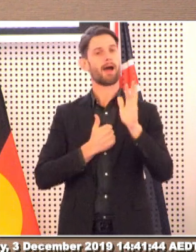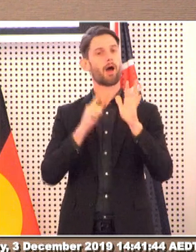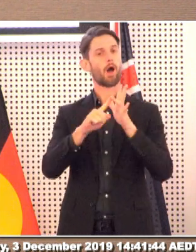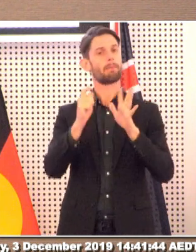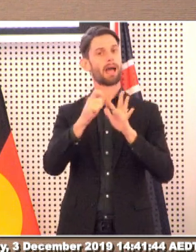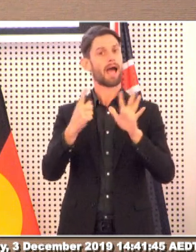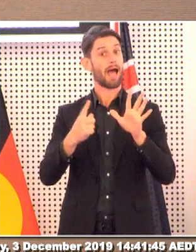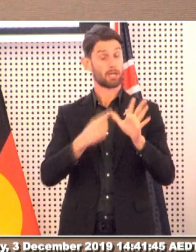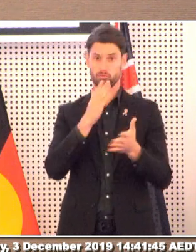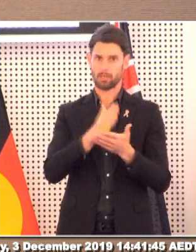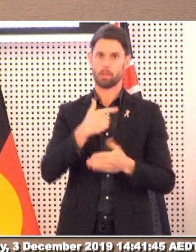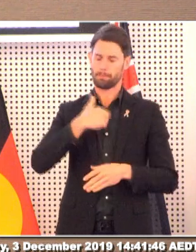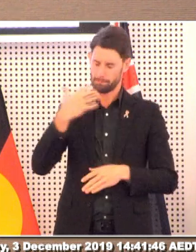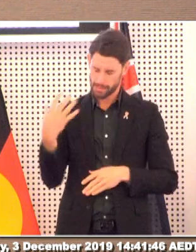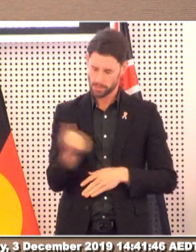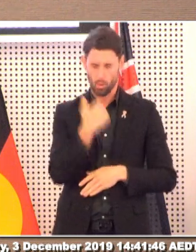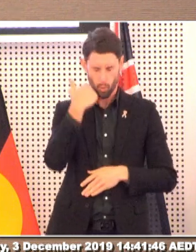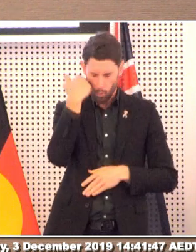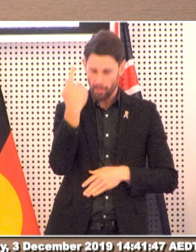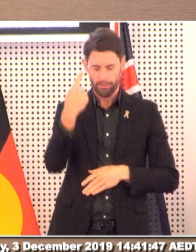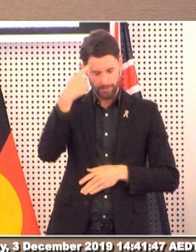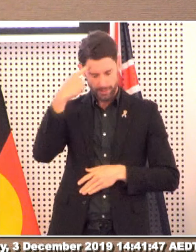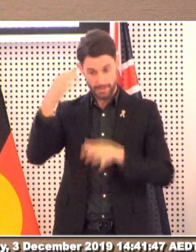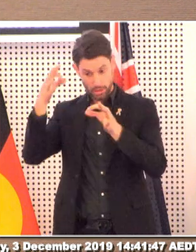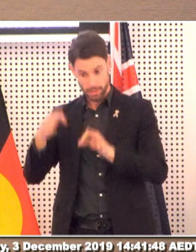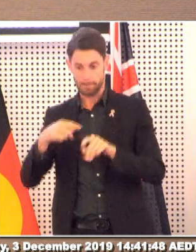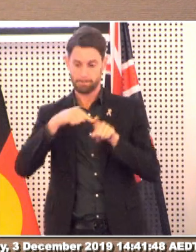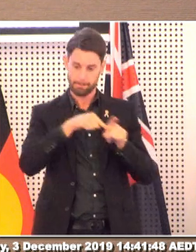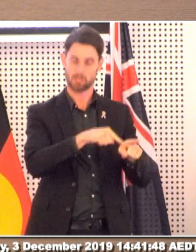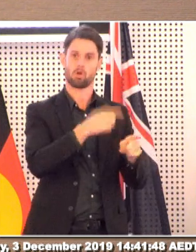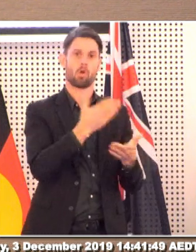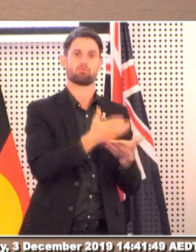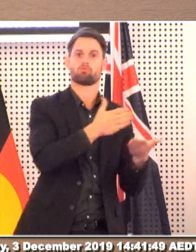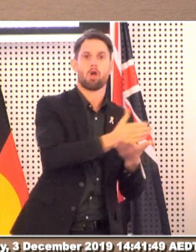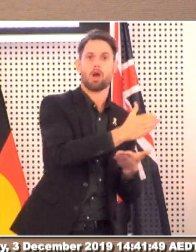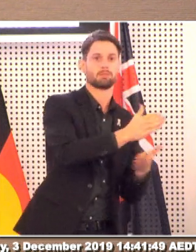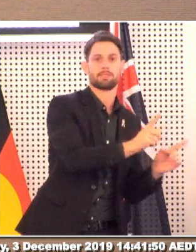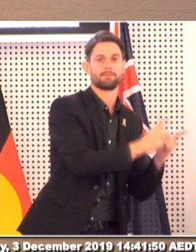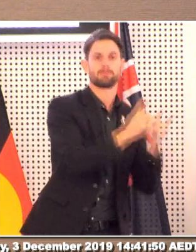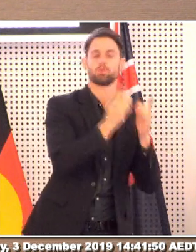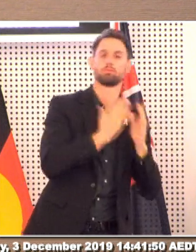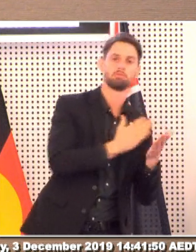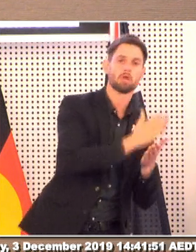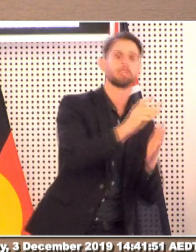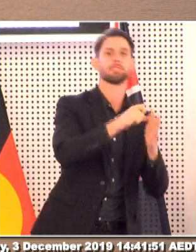as a rights-focused office, and we have to consider that in everything that we do. And so - - -